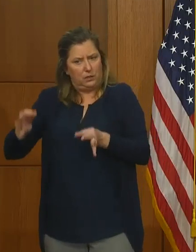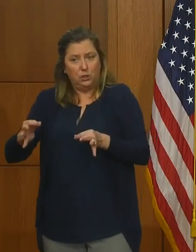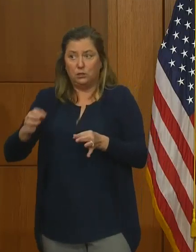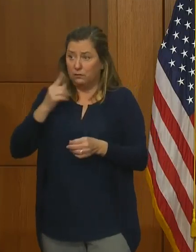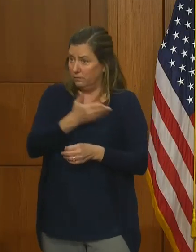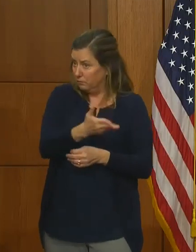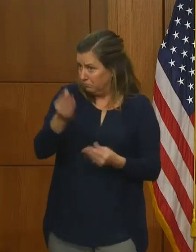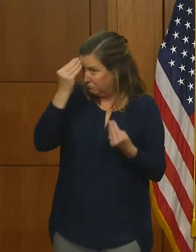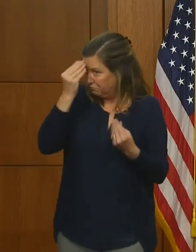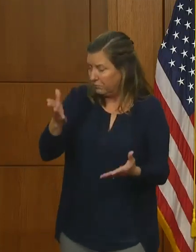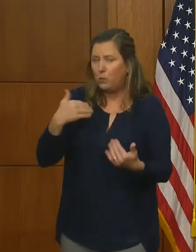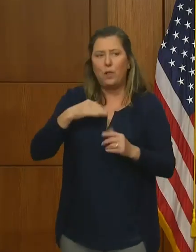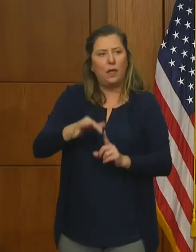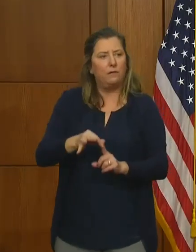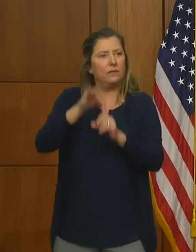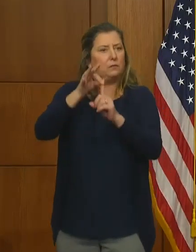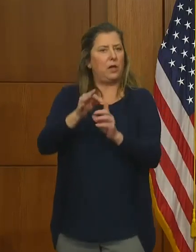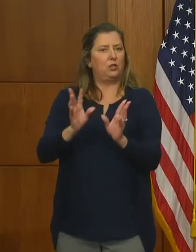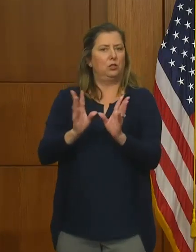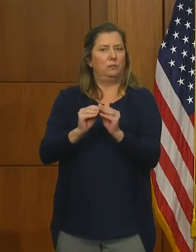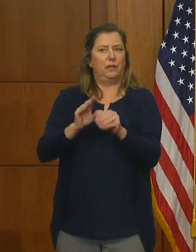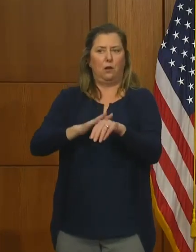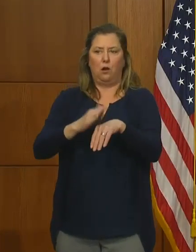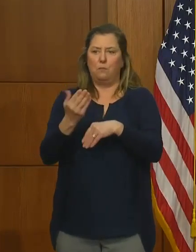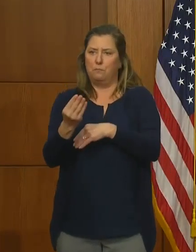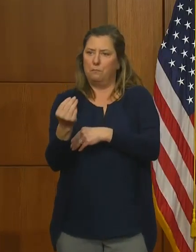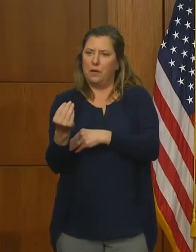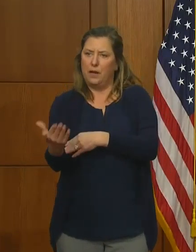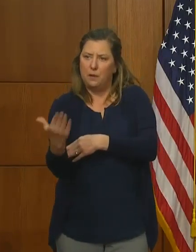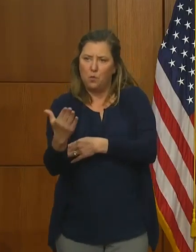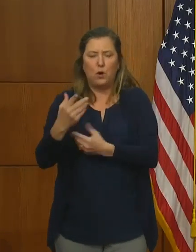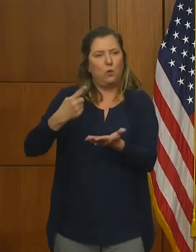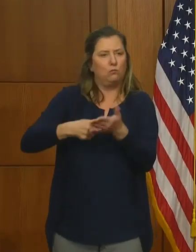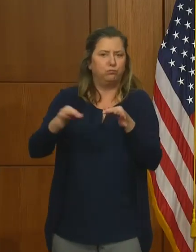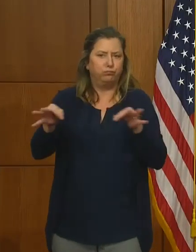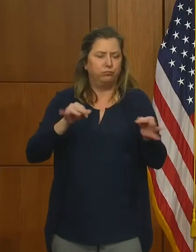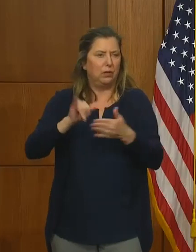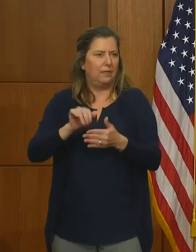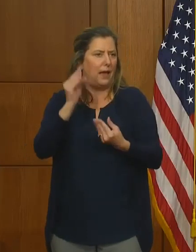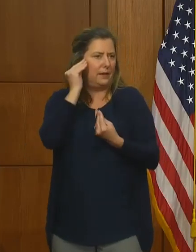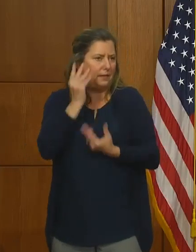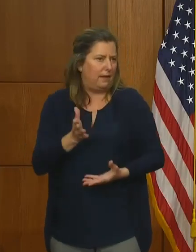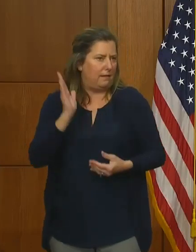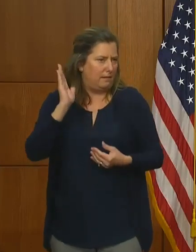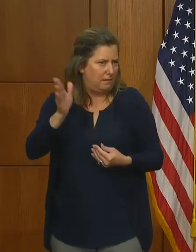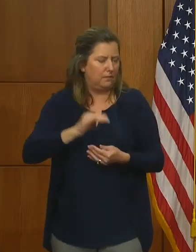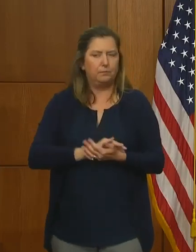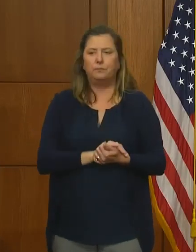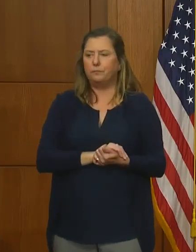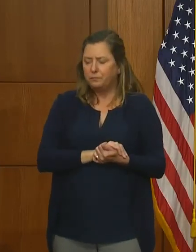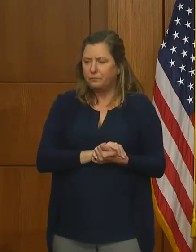INFORM THOSE DECISIONS FOR THE PRESS WE'LL HAVE A SPECIAL